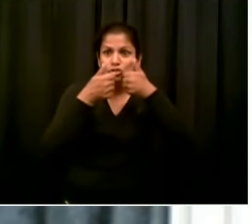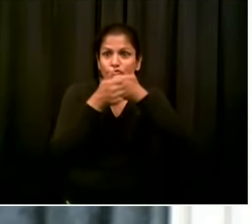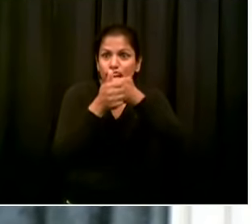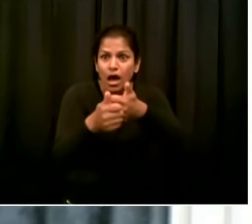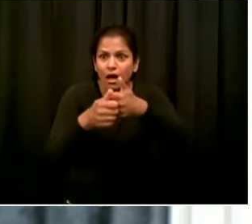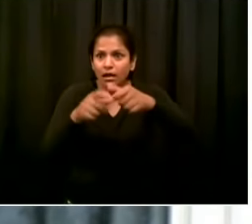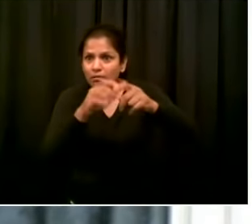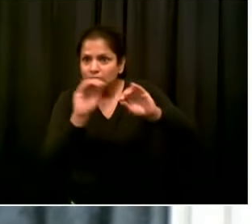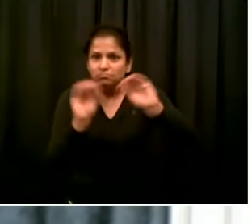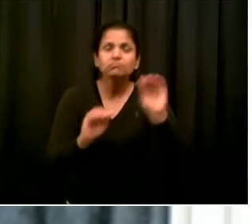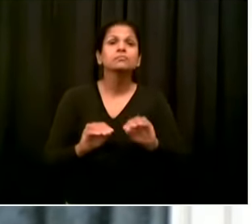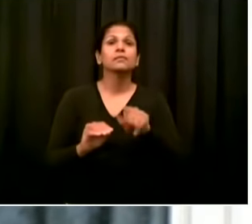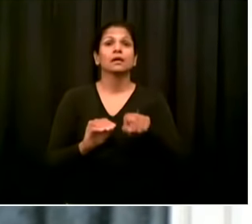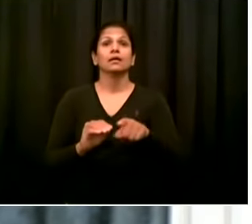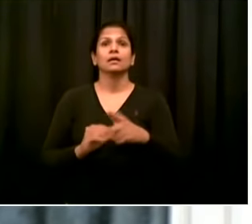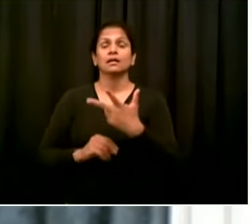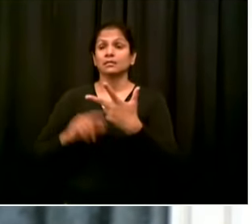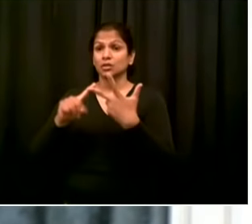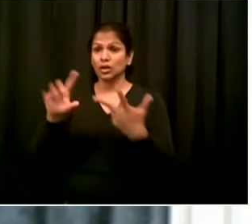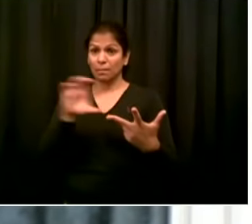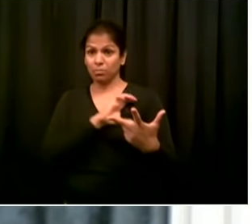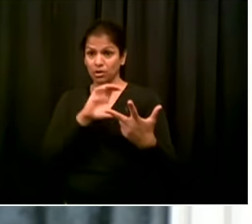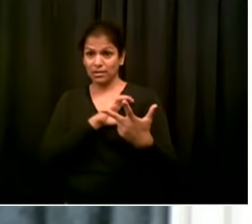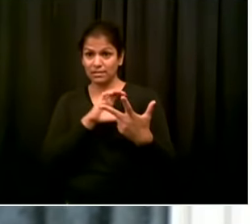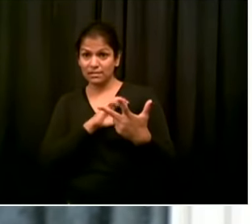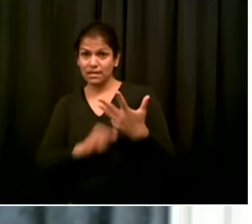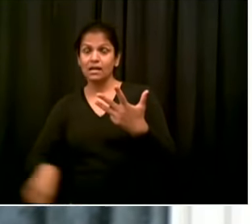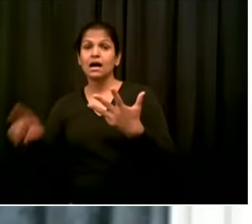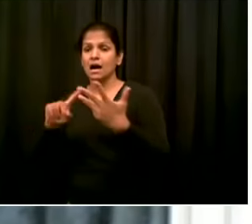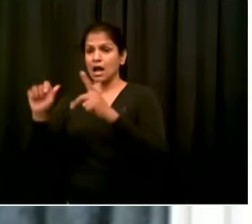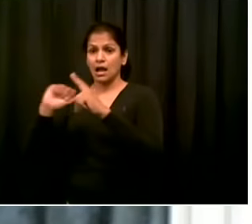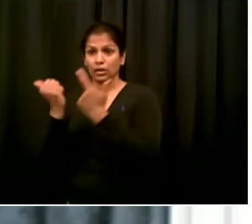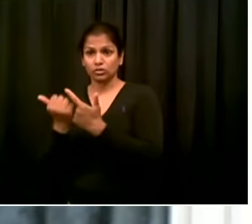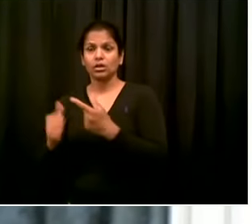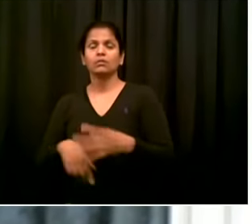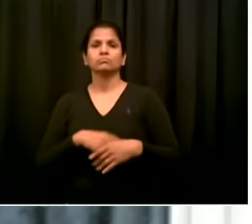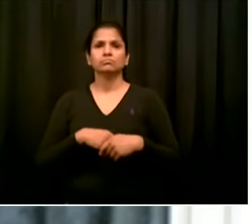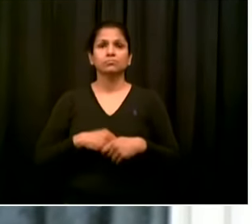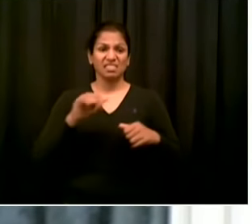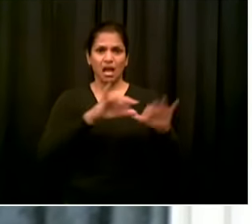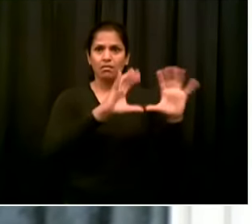THE DEPUTY DIRECTOR OF EARLY CHILDHOOD